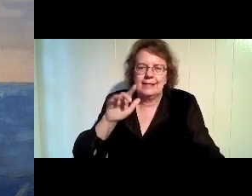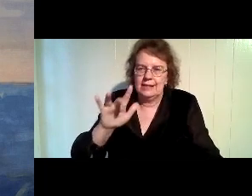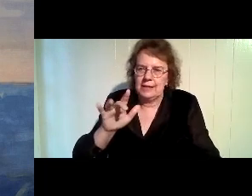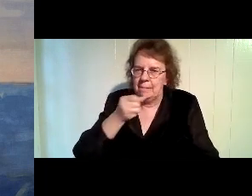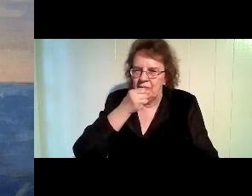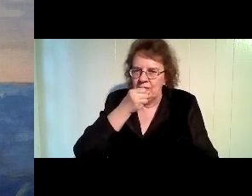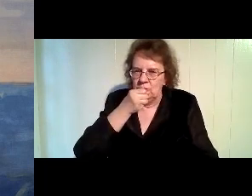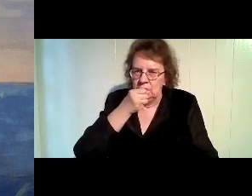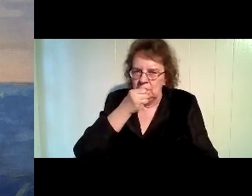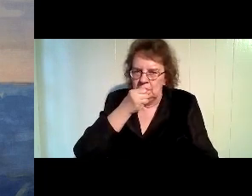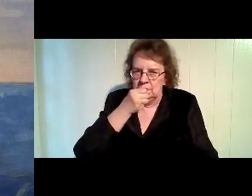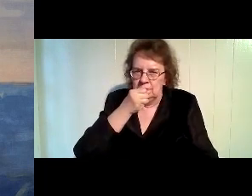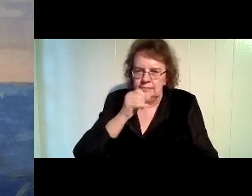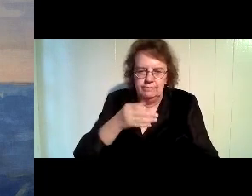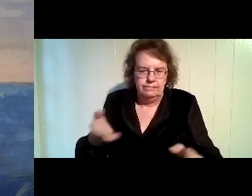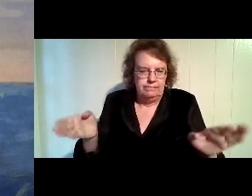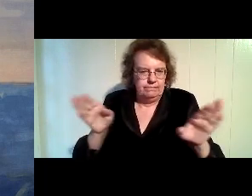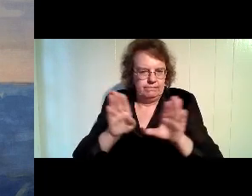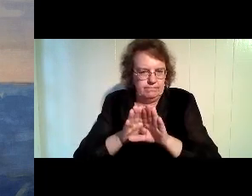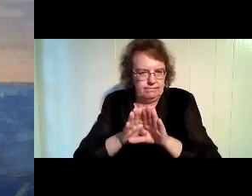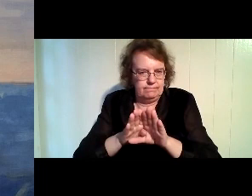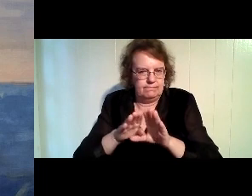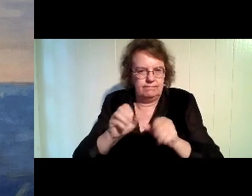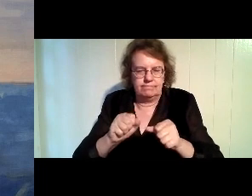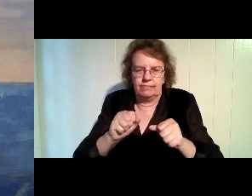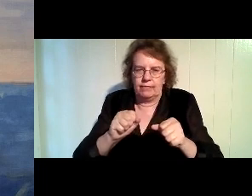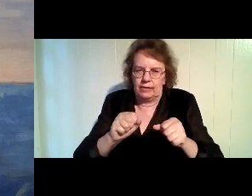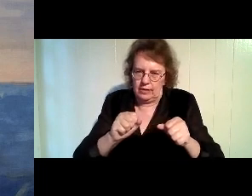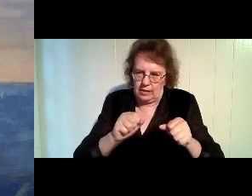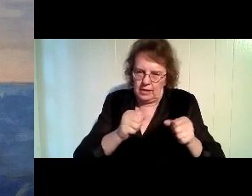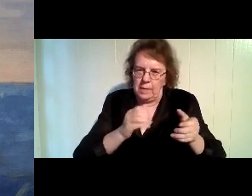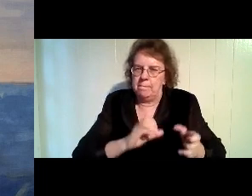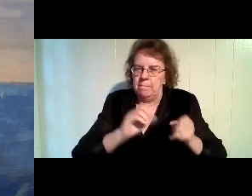If I close it, I can also just bring it back again with that shortcut. The Windows Key H.